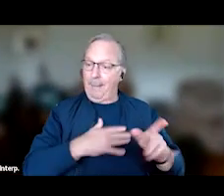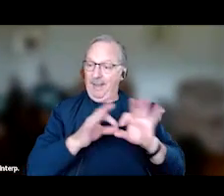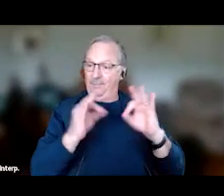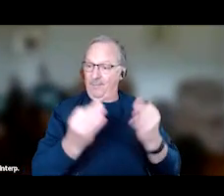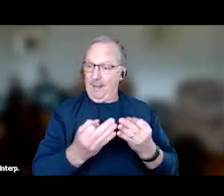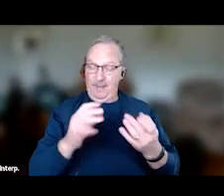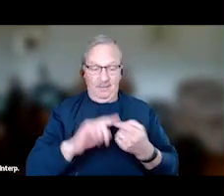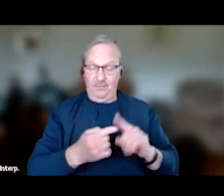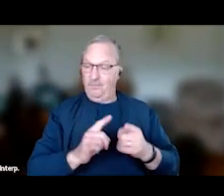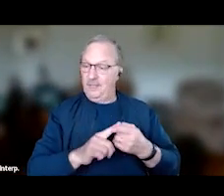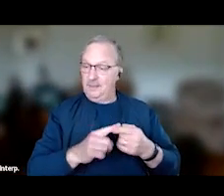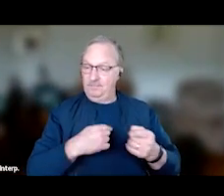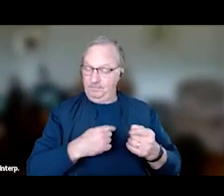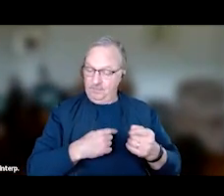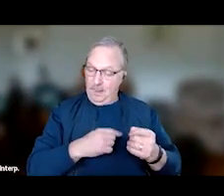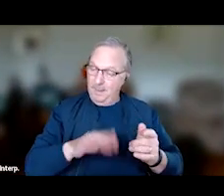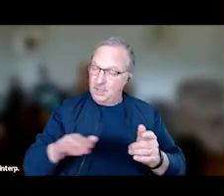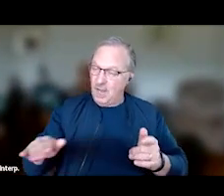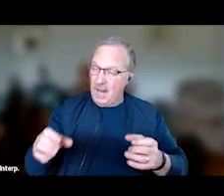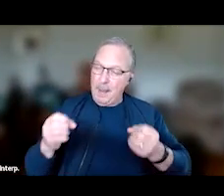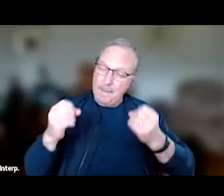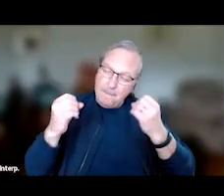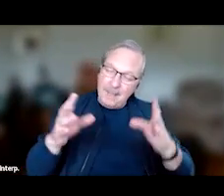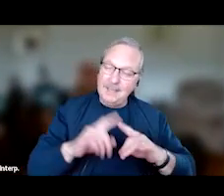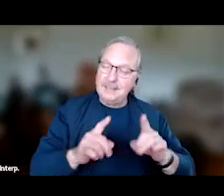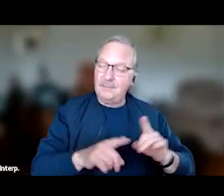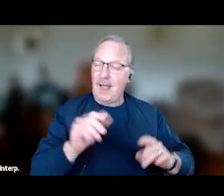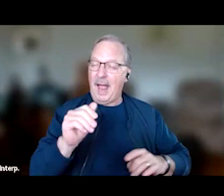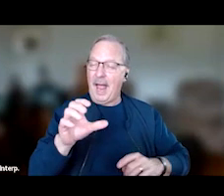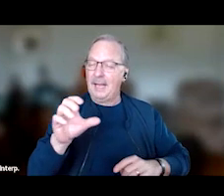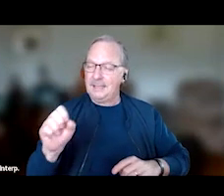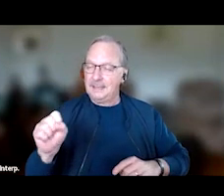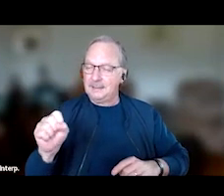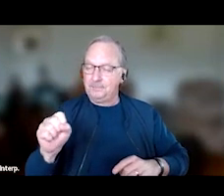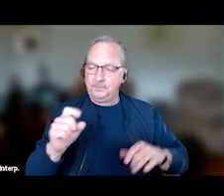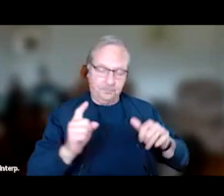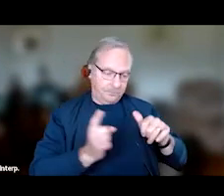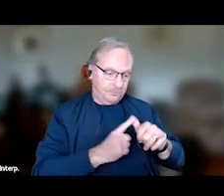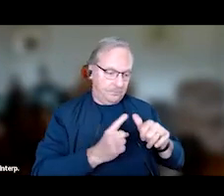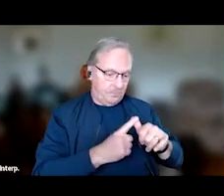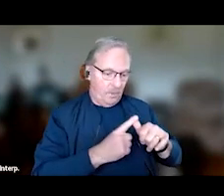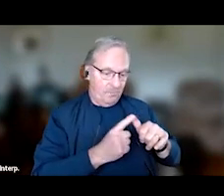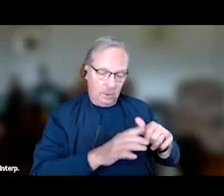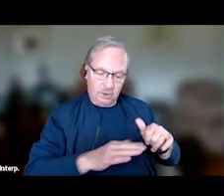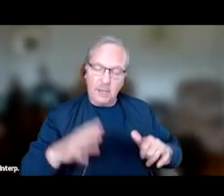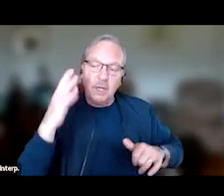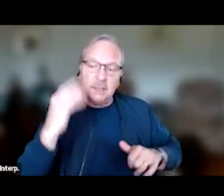I am a child of many childhood ACEs, which is adverse childhood experiences. I experienced a lot of traumas,